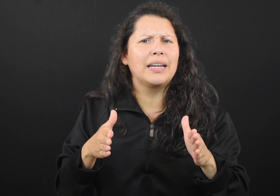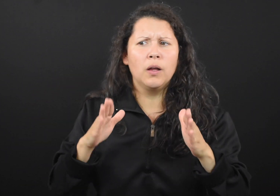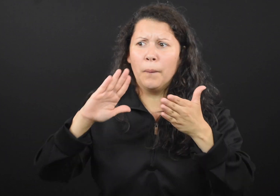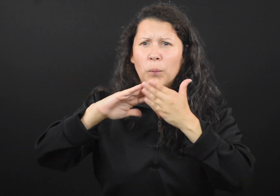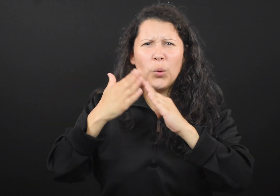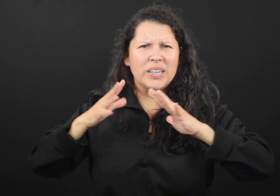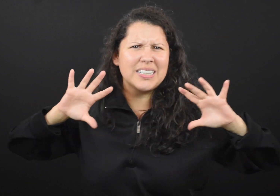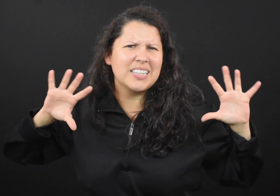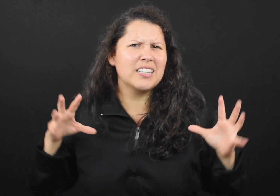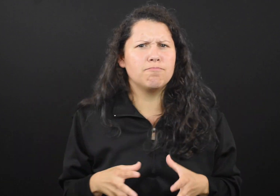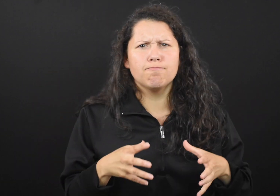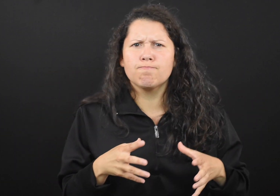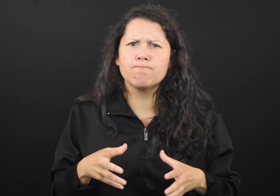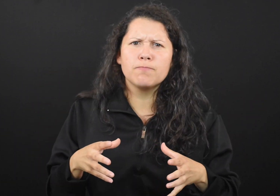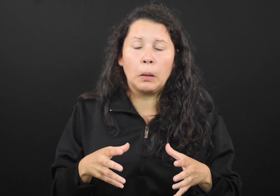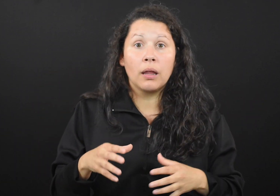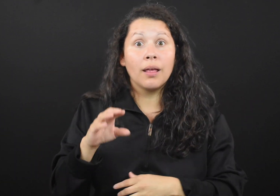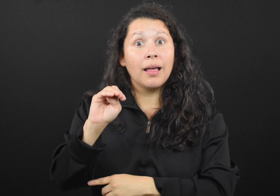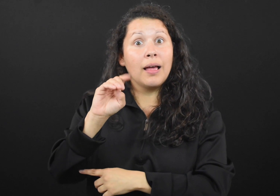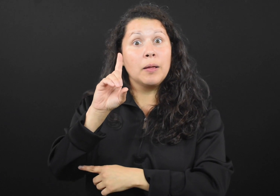MDH worried about the implications these